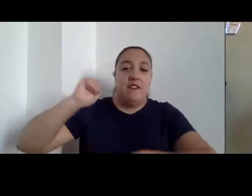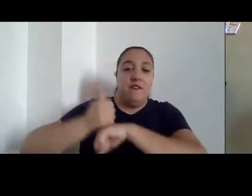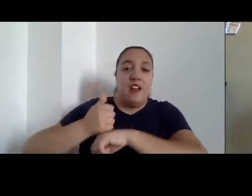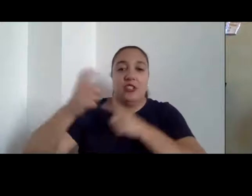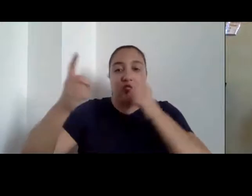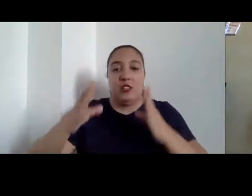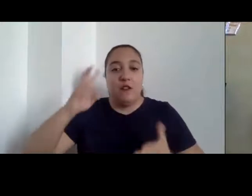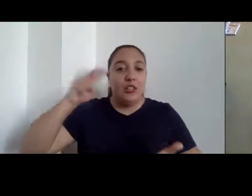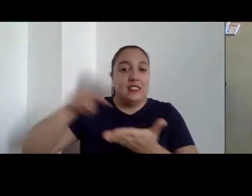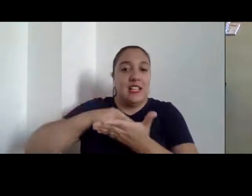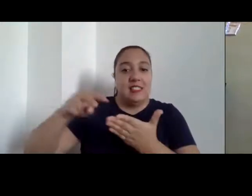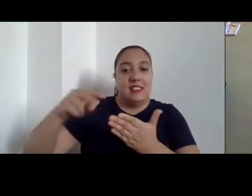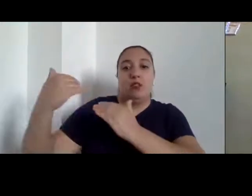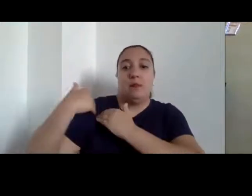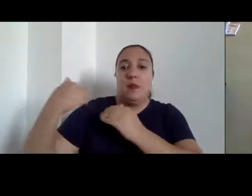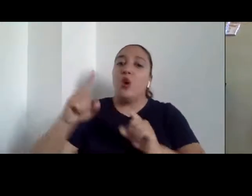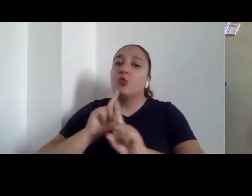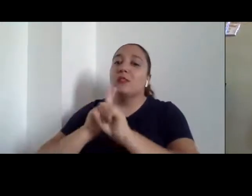the chat today and we will gather those